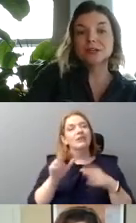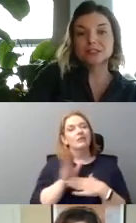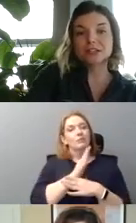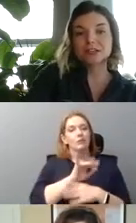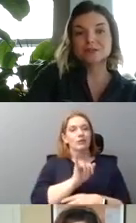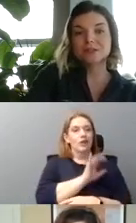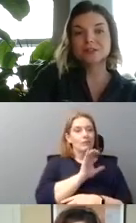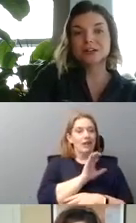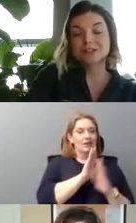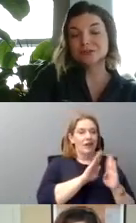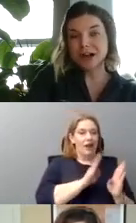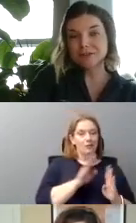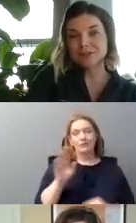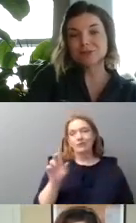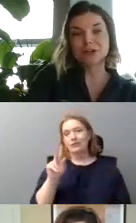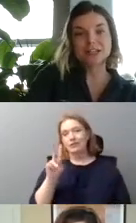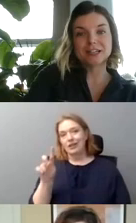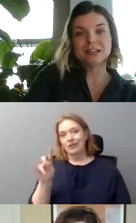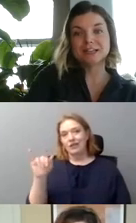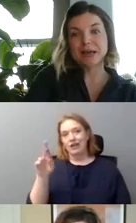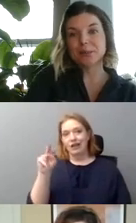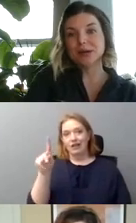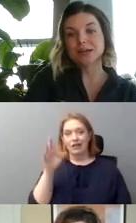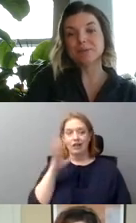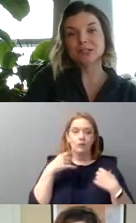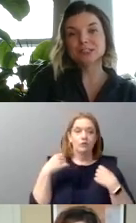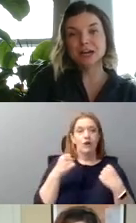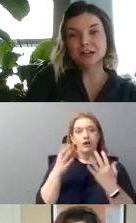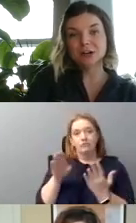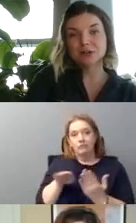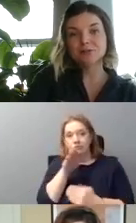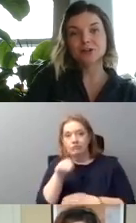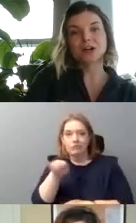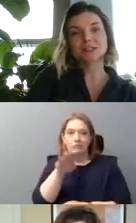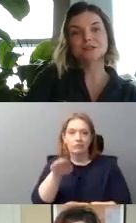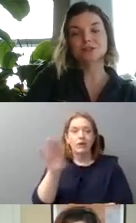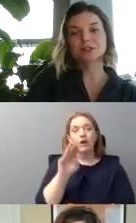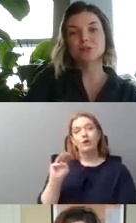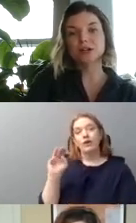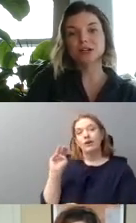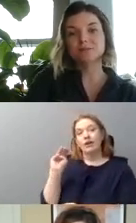Boise you will drive through Meridian, Nampa and Marsing, Idaho before crossing over into Oregon.